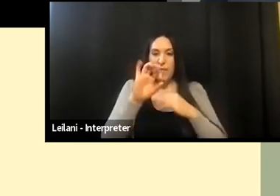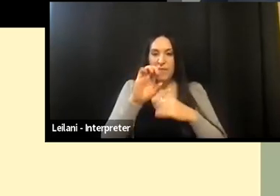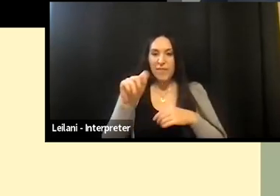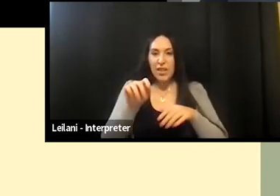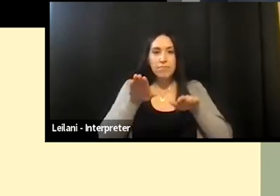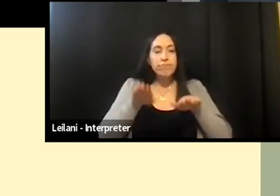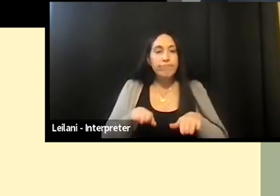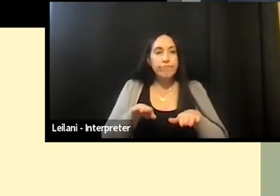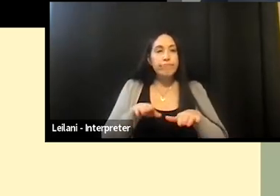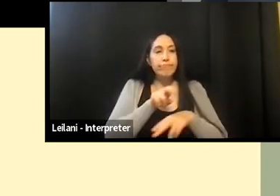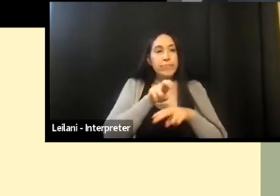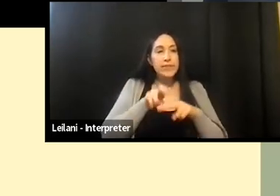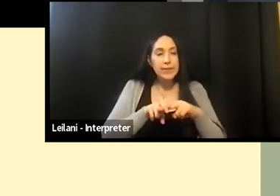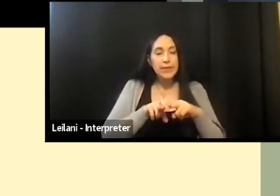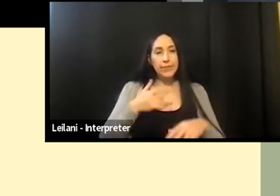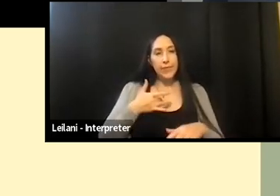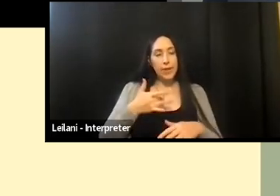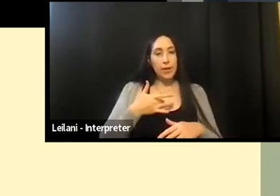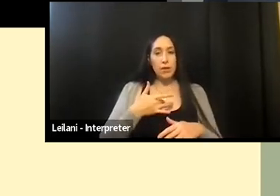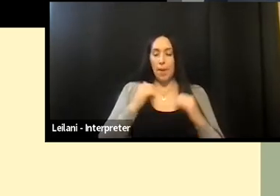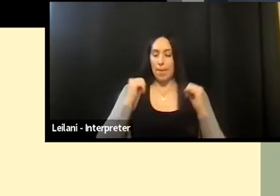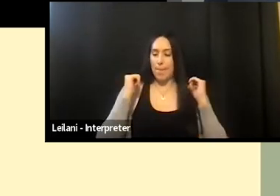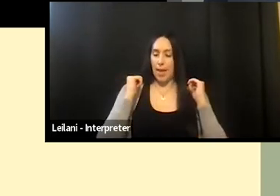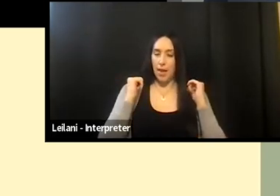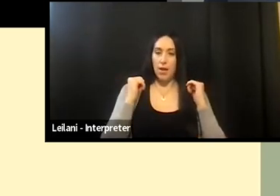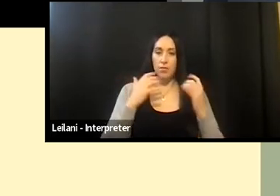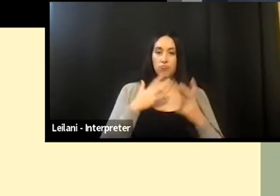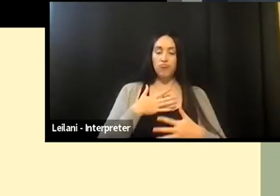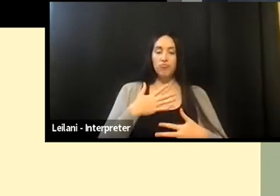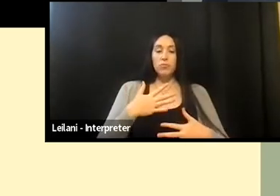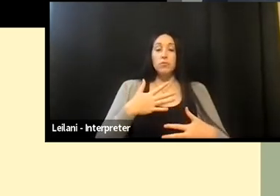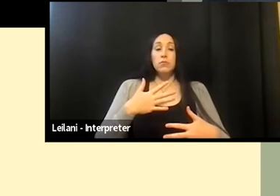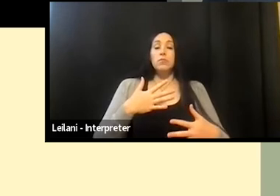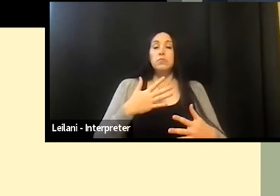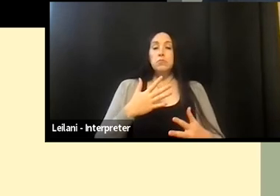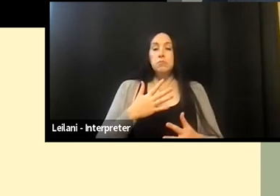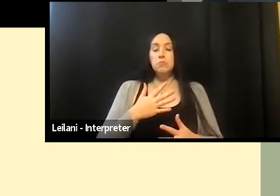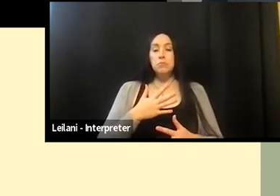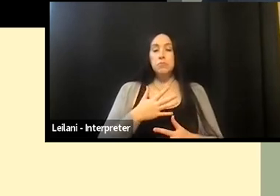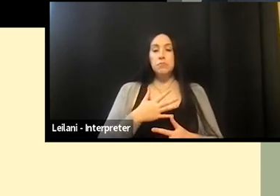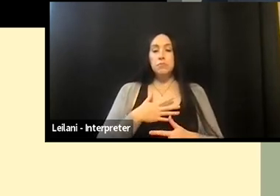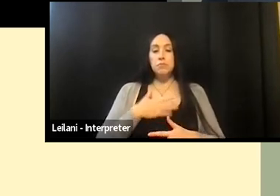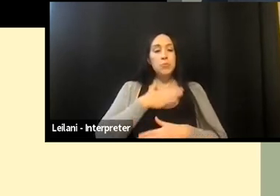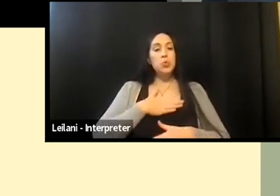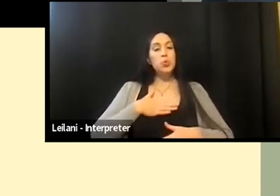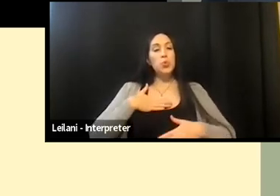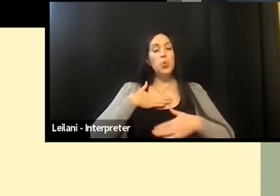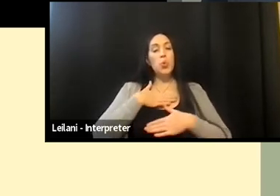feeling my back, enjoying breath as it rises and falls and rises.